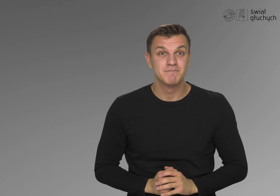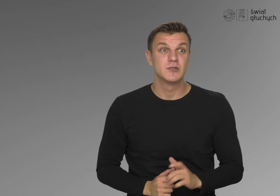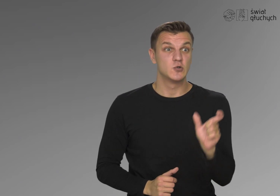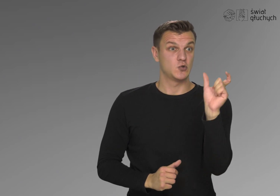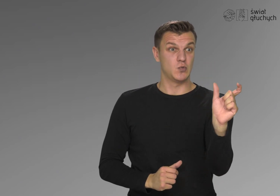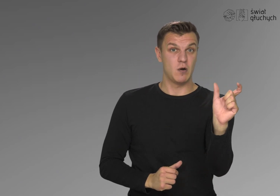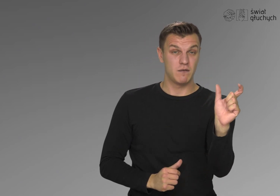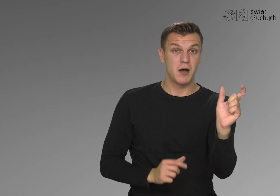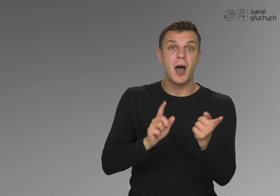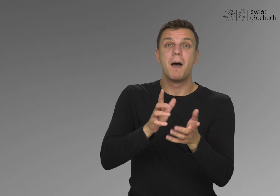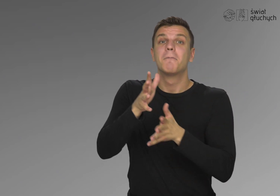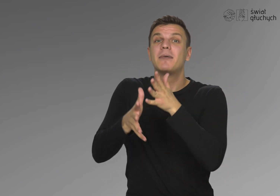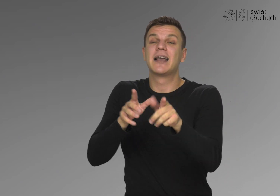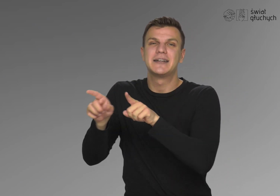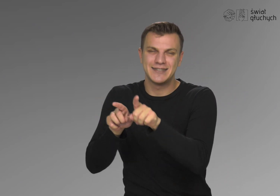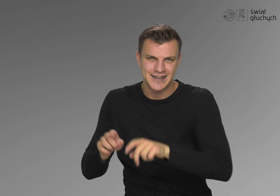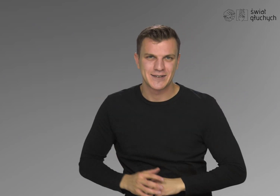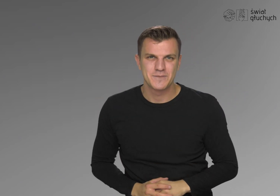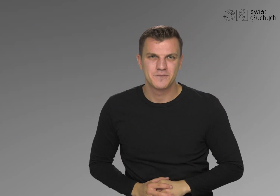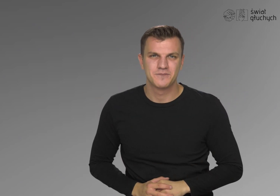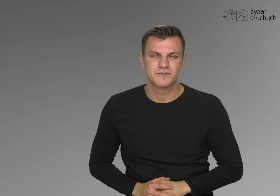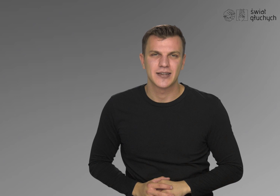consists of words that already have specific signs in PJM.